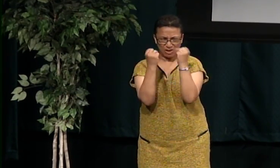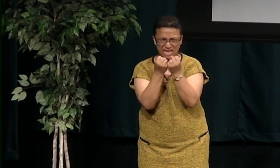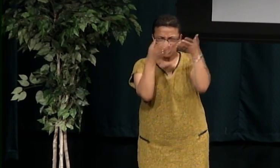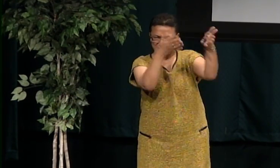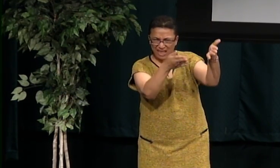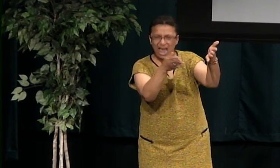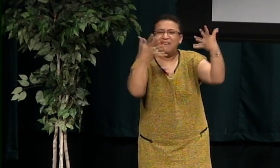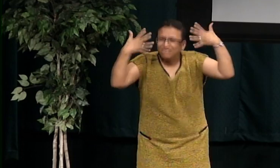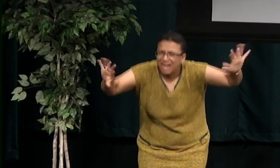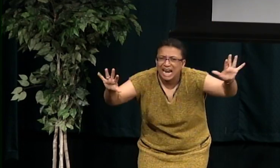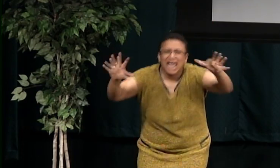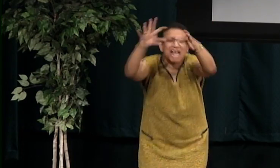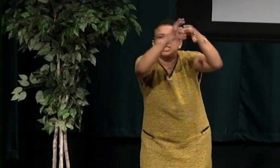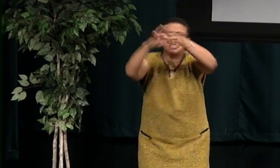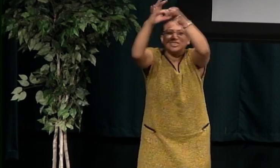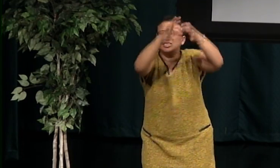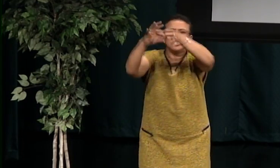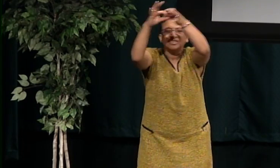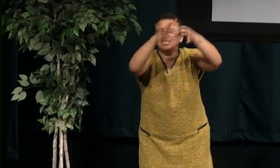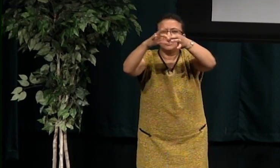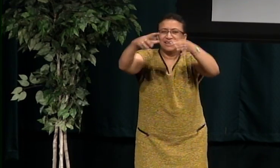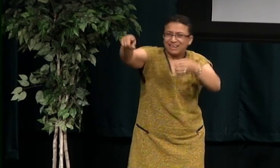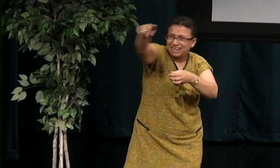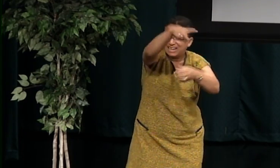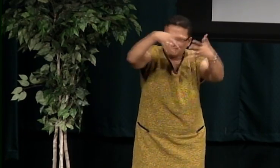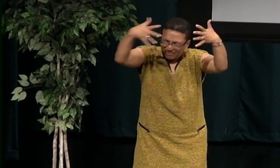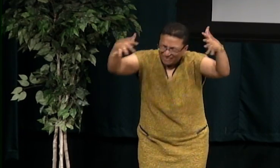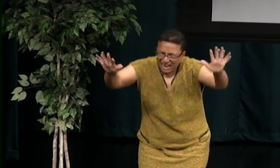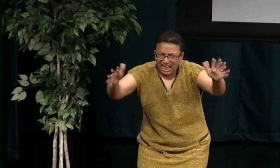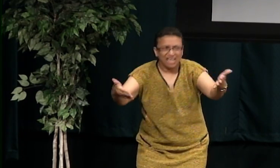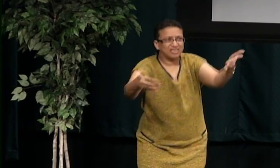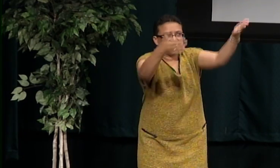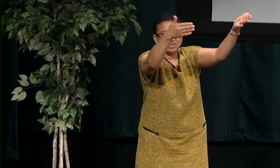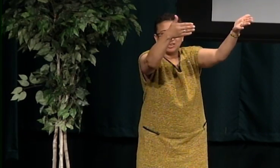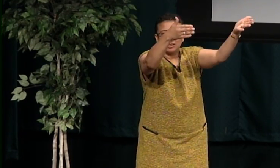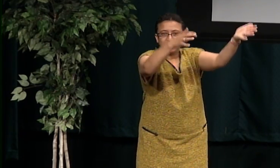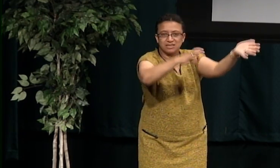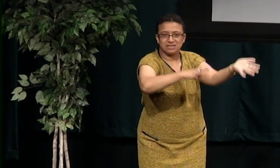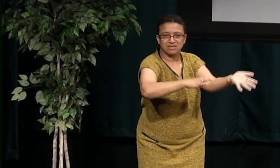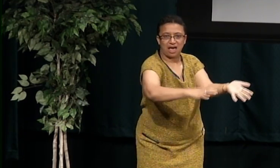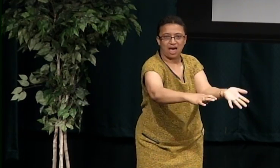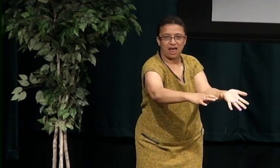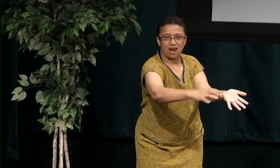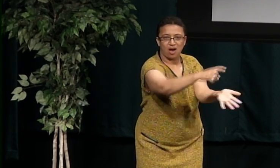Other associations who had done a lot of work out there